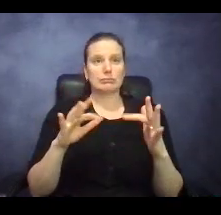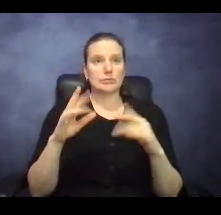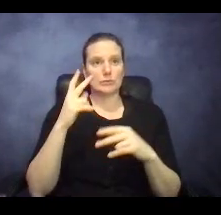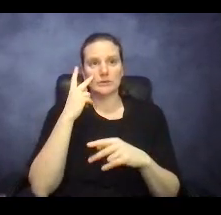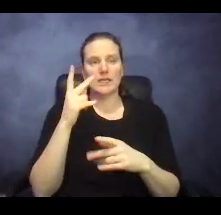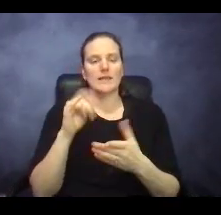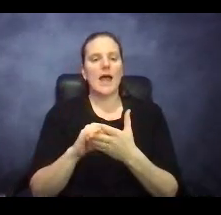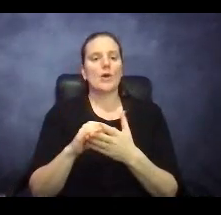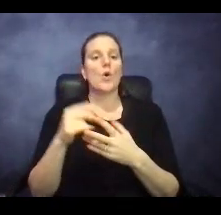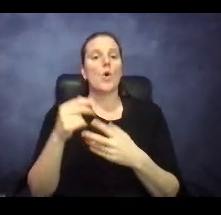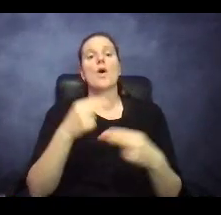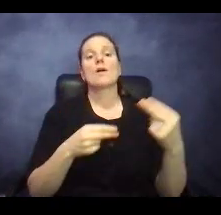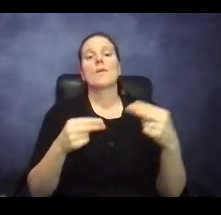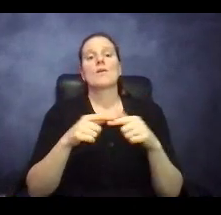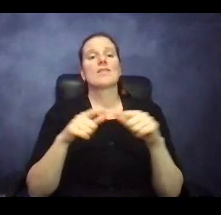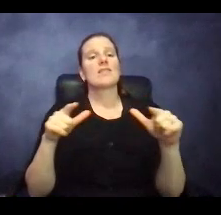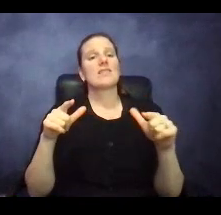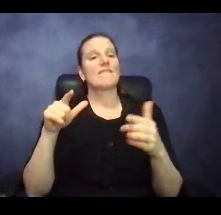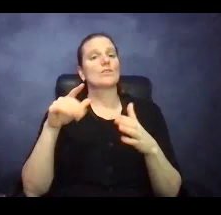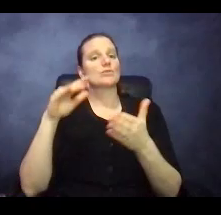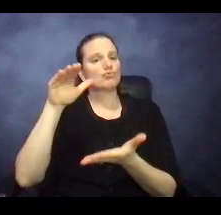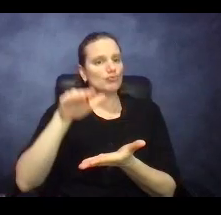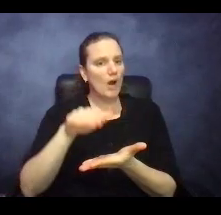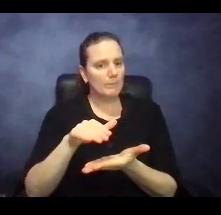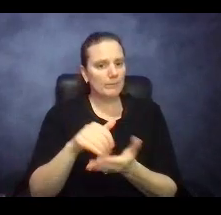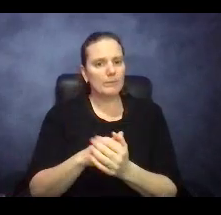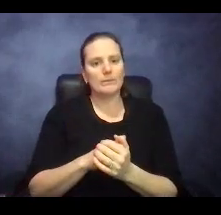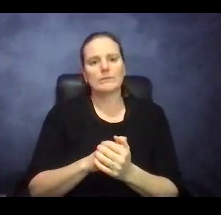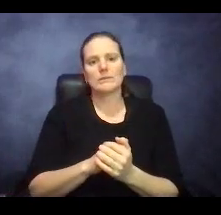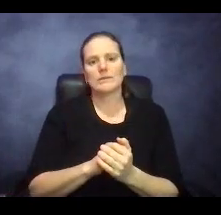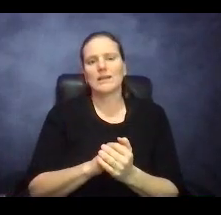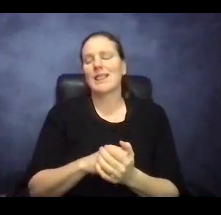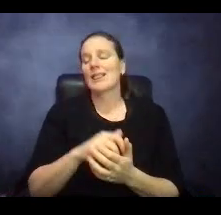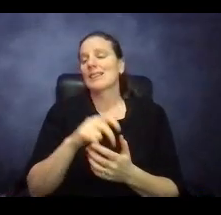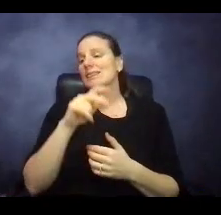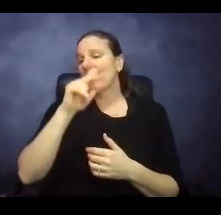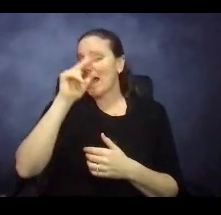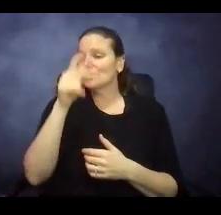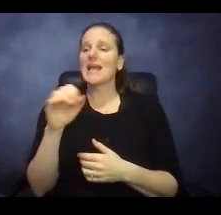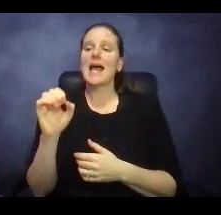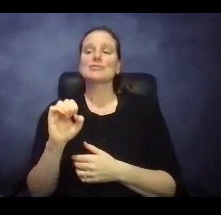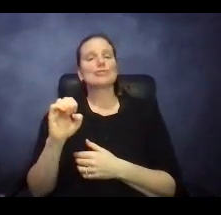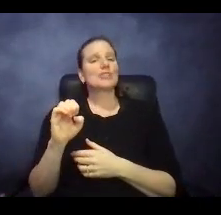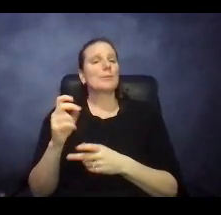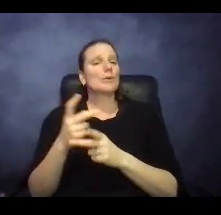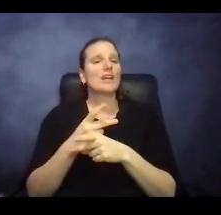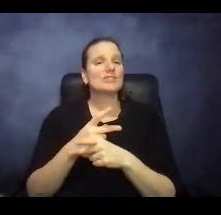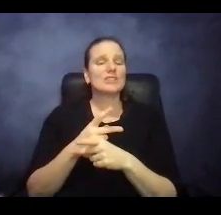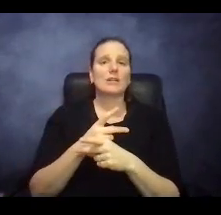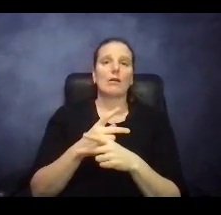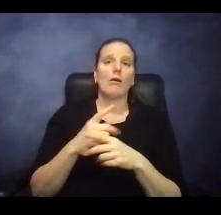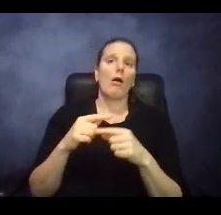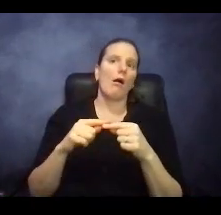You get poor estrogen and glucose, poor estrogen production, poor cholesterol synthesis, and then that's a, like, it's a vicious cycle.